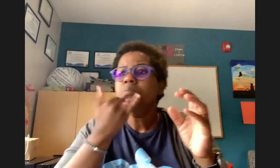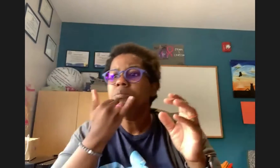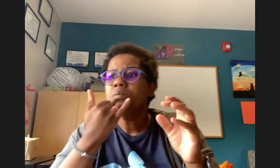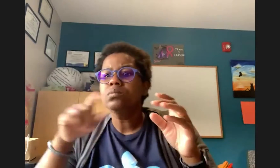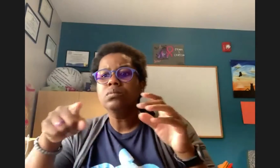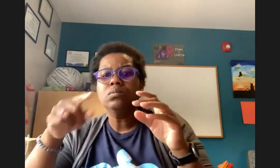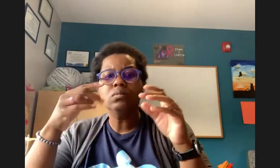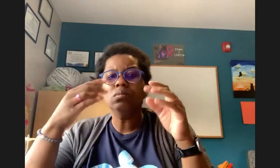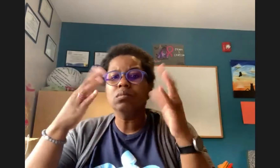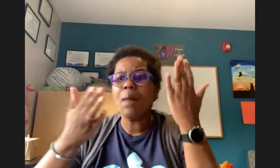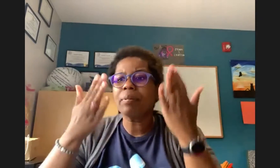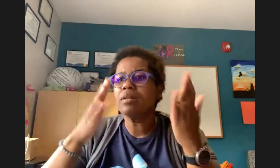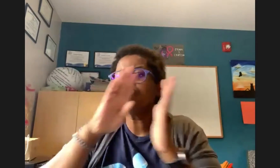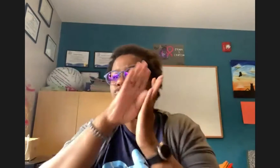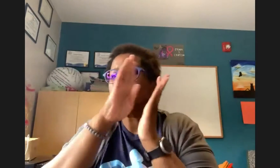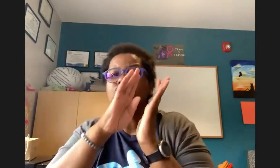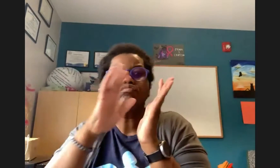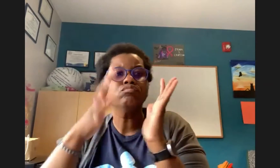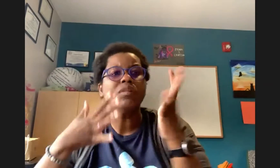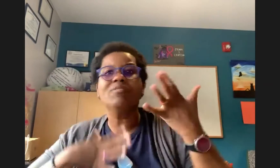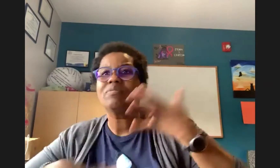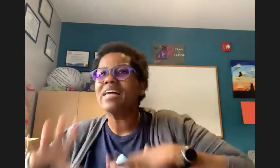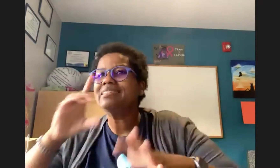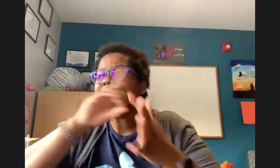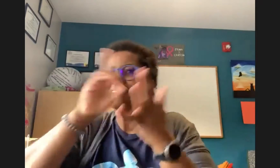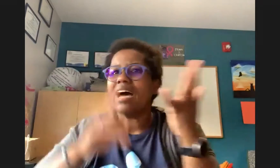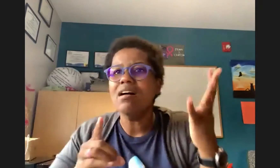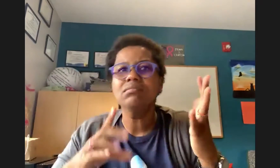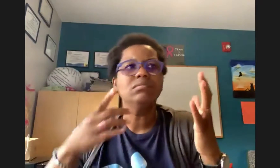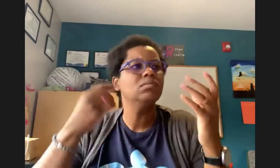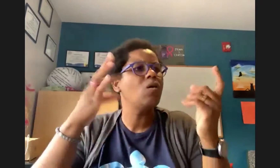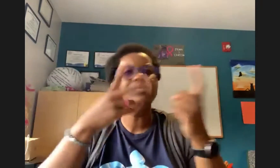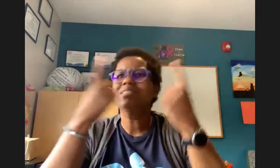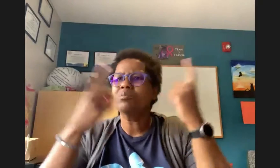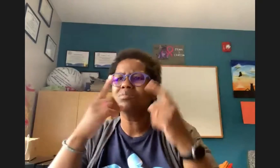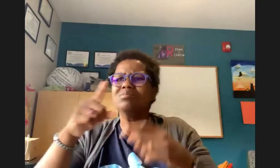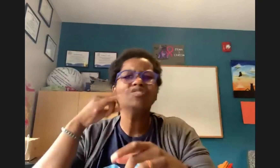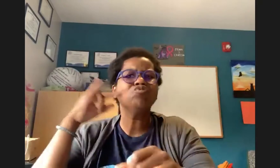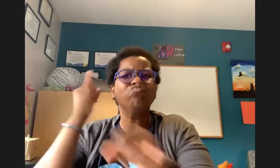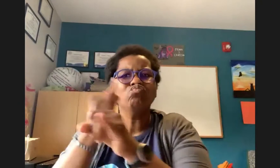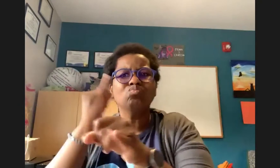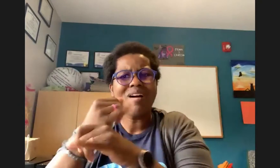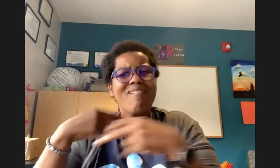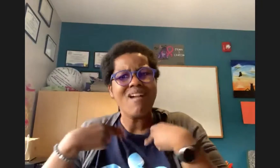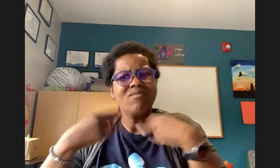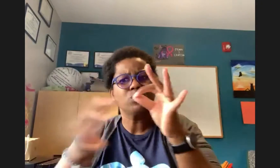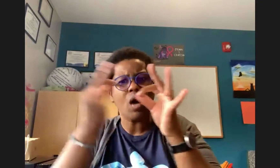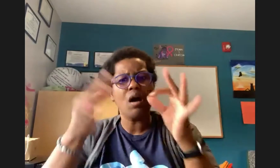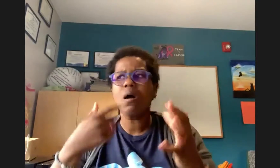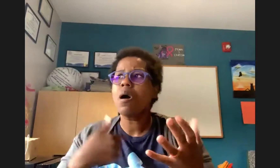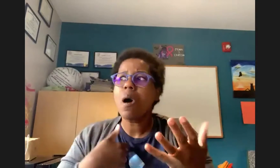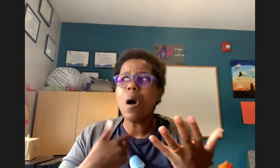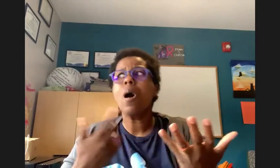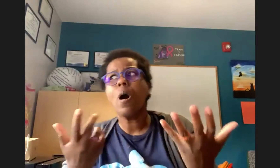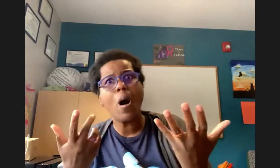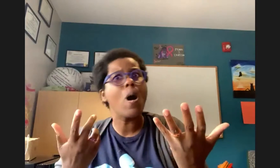She gave me some feedback on different ways to design costumes, different types of